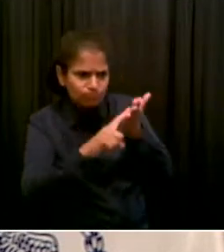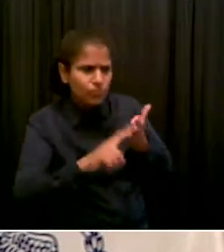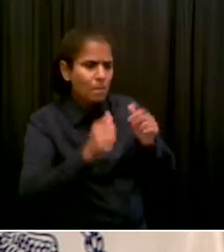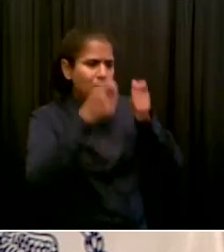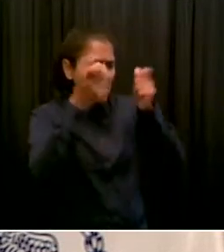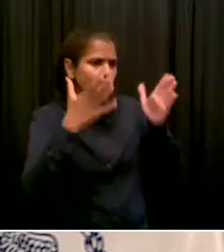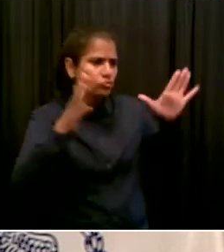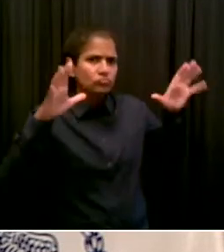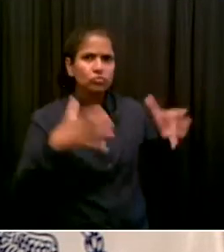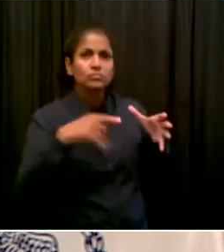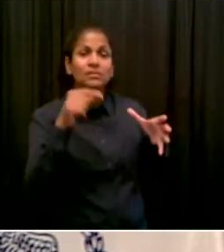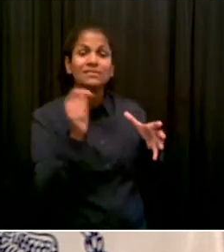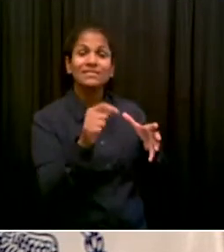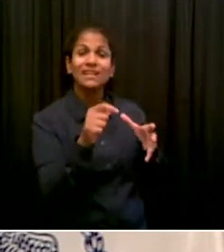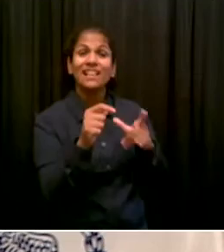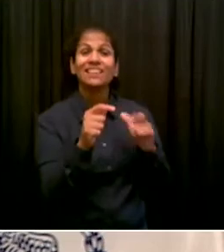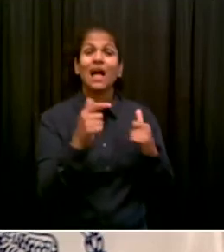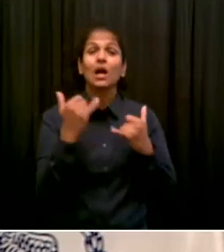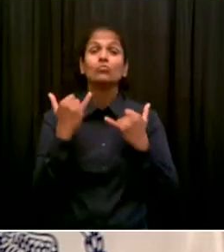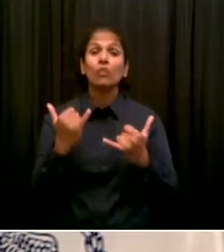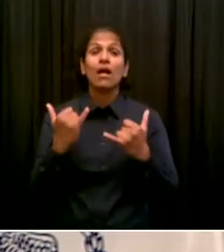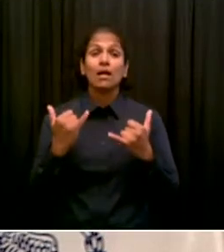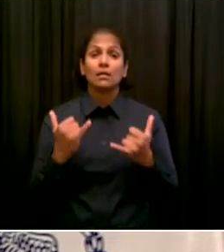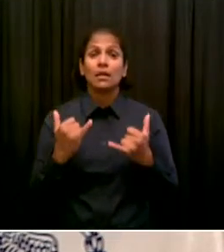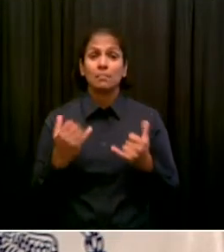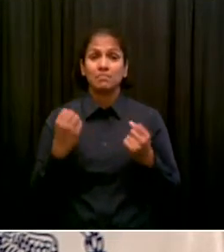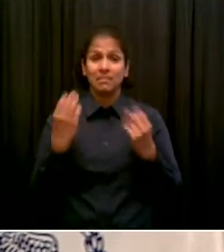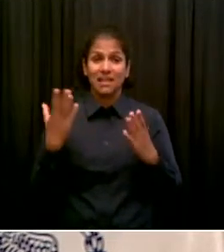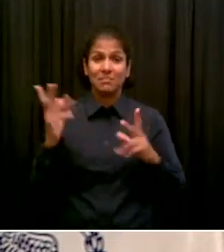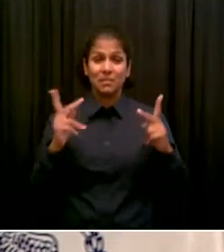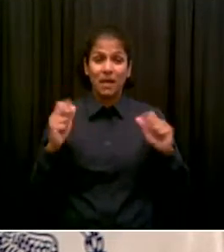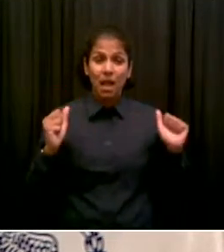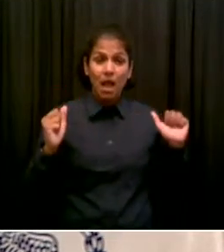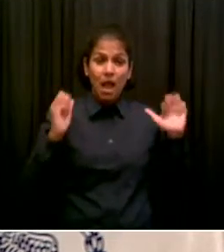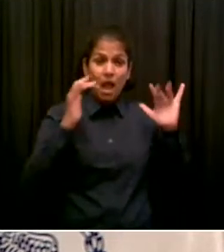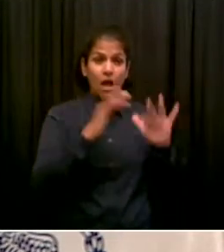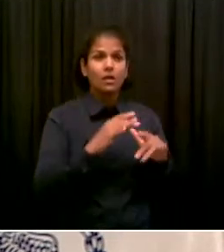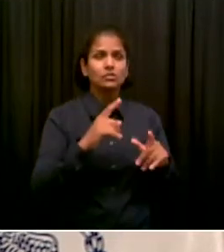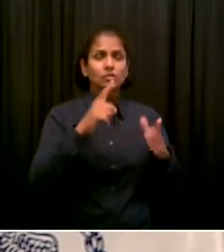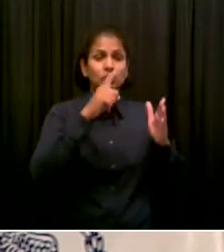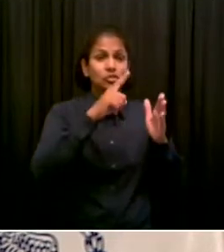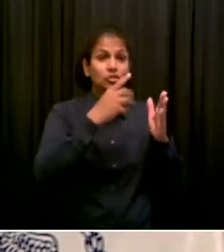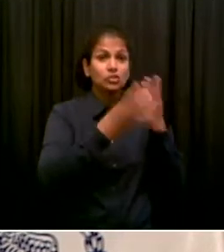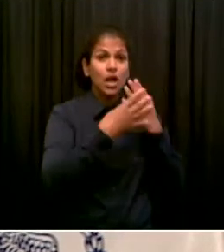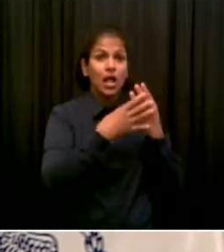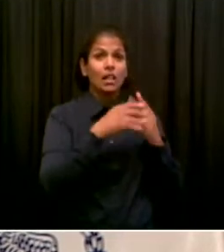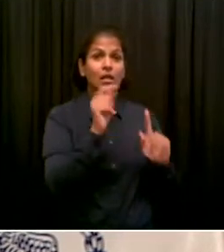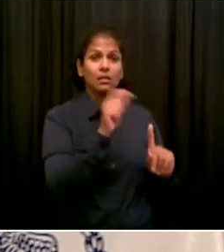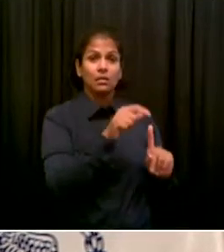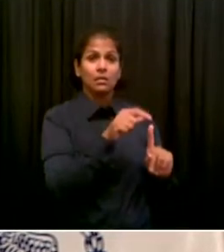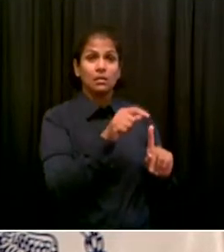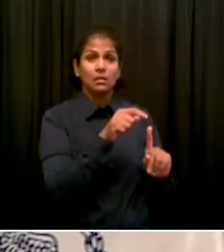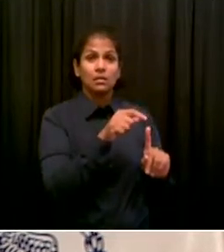DECREASE THE RECORDS STILL OPPUATLION. WHY IS THAT NOT PART OF THE PLAN YOU ANNOUNCE TODAY? IT IS PART OF THE PLAN I JUST ANNOUNCED.